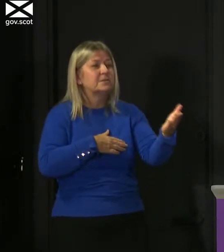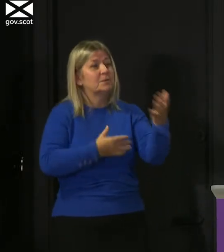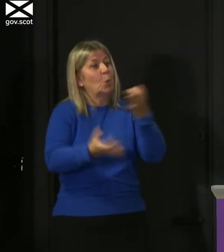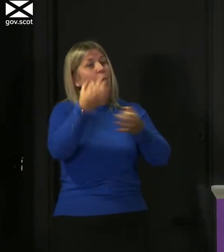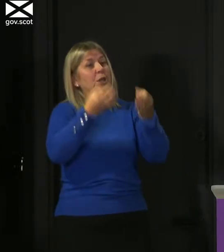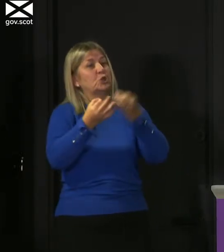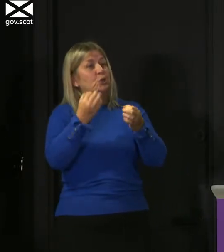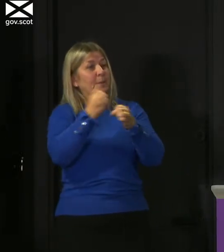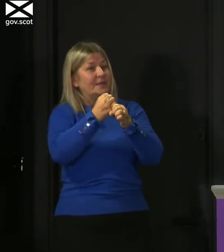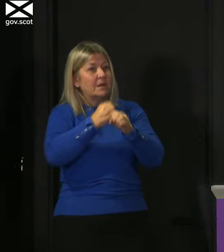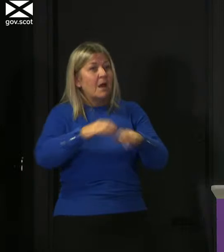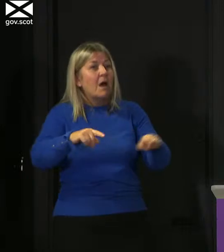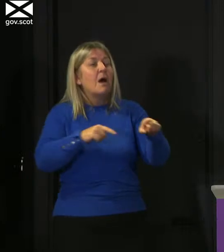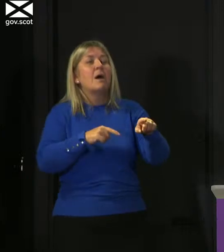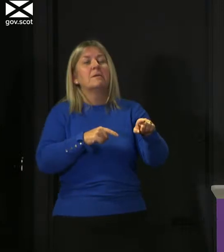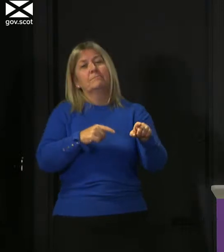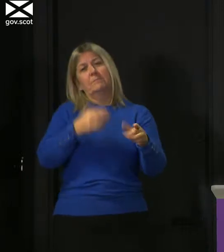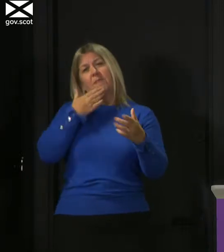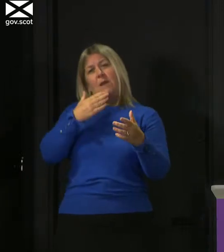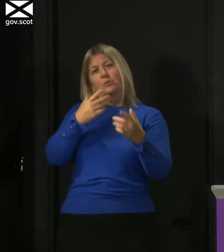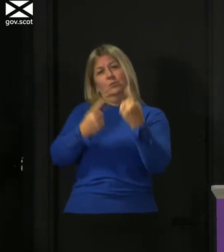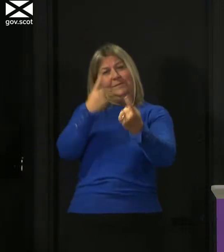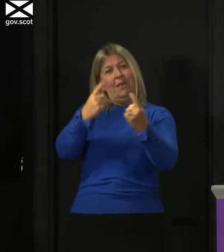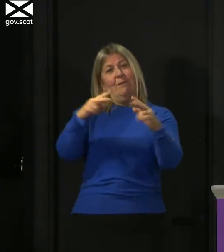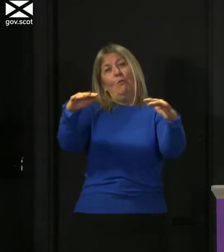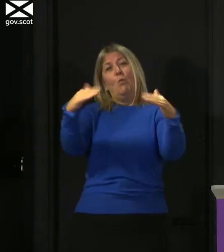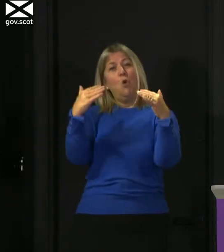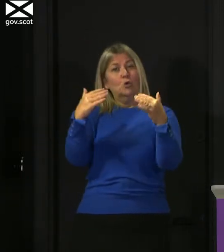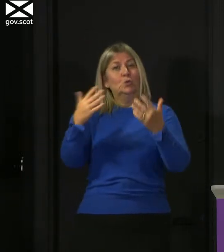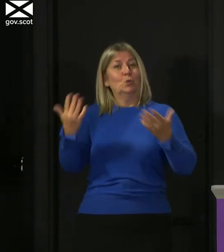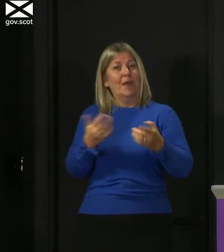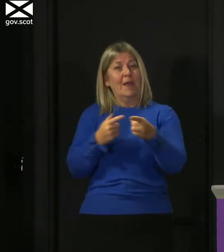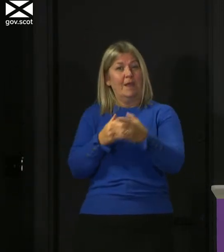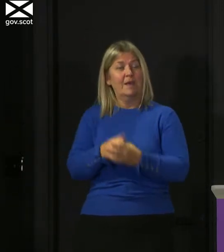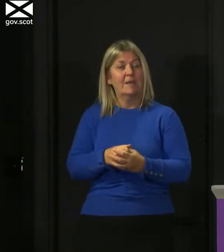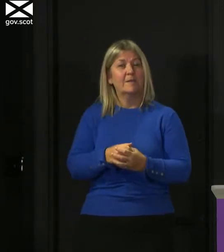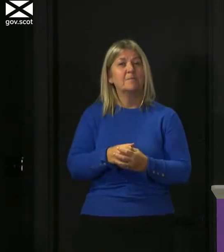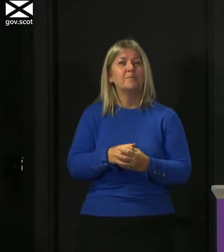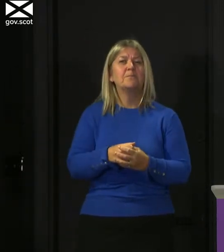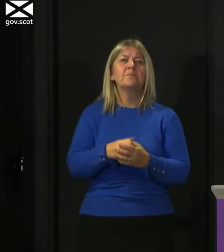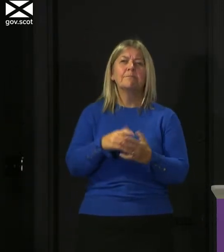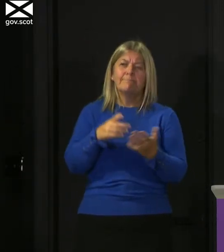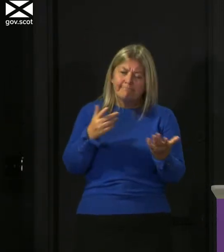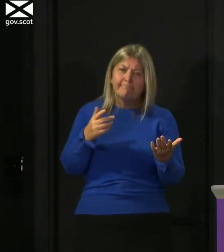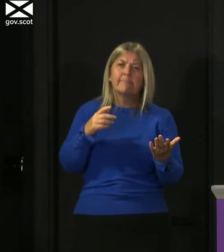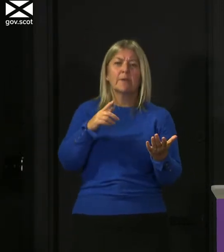all of you that have managed to tune in and watch today. As we take decisions, if we take decisions